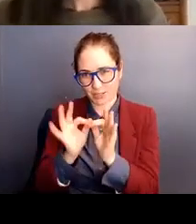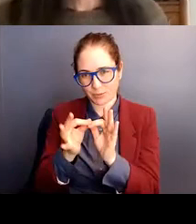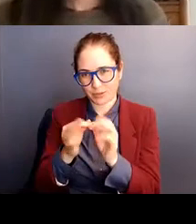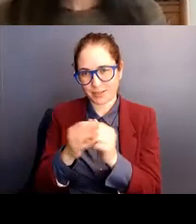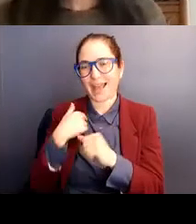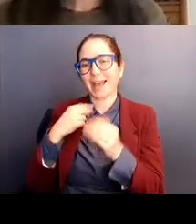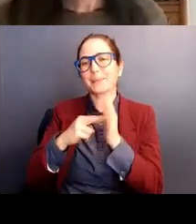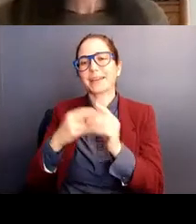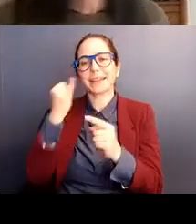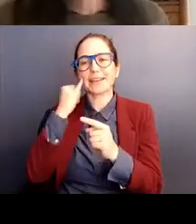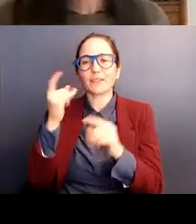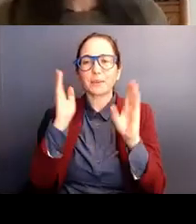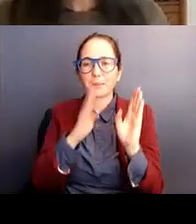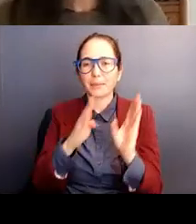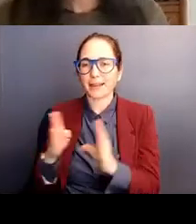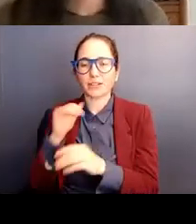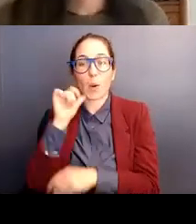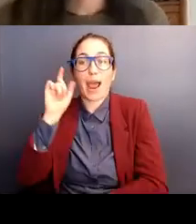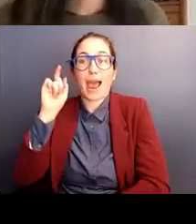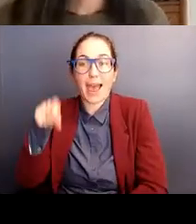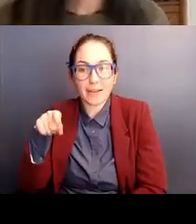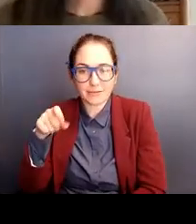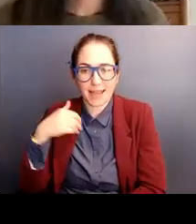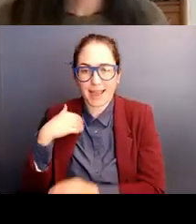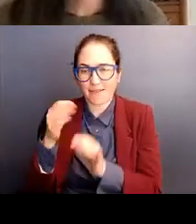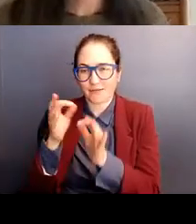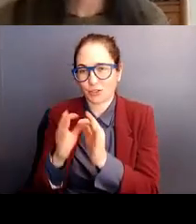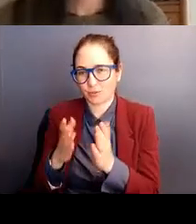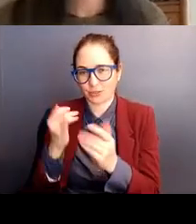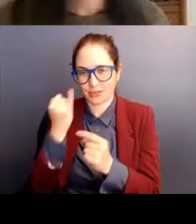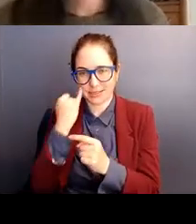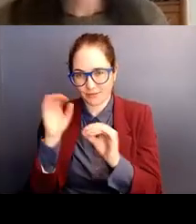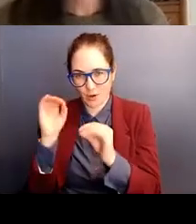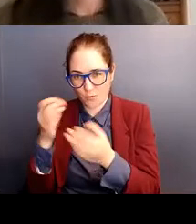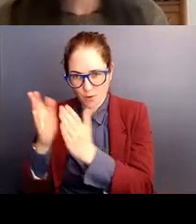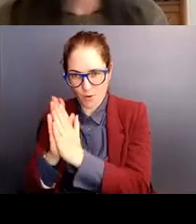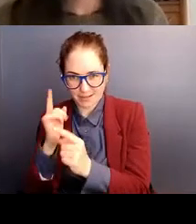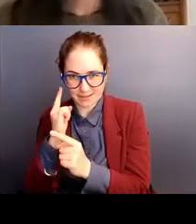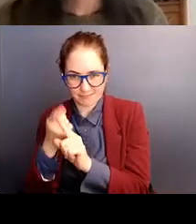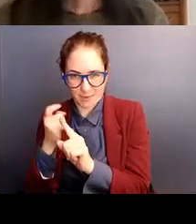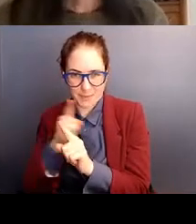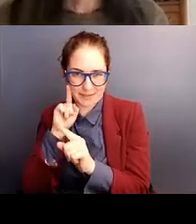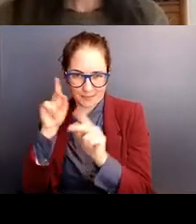planning ahead, you should -- you don't need to plan to have ASL interpretation at every single event that you ever provide because